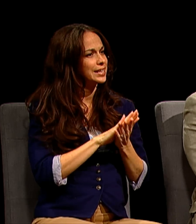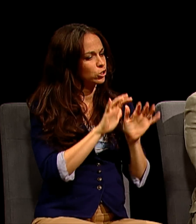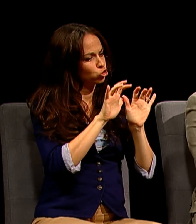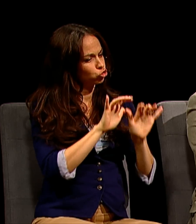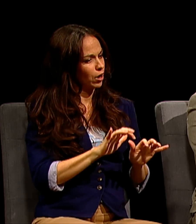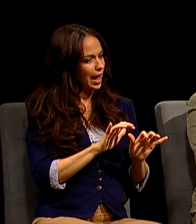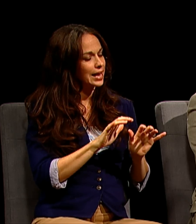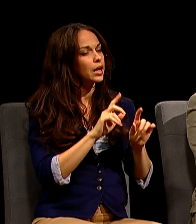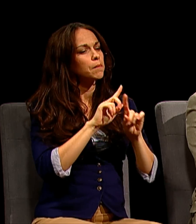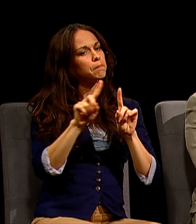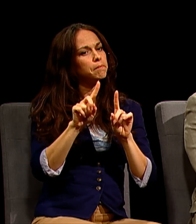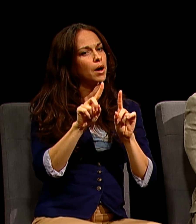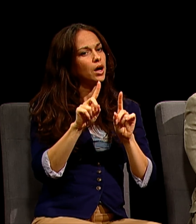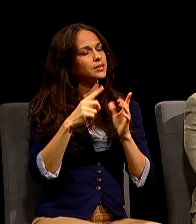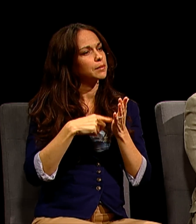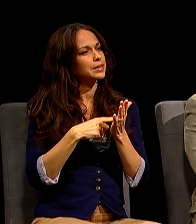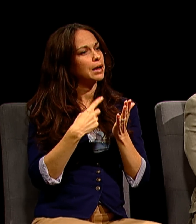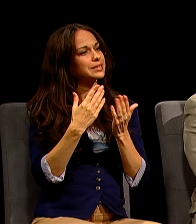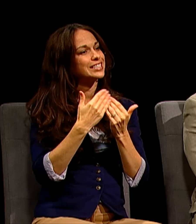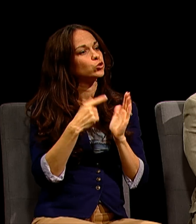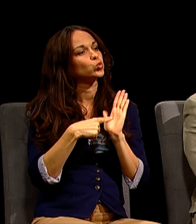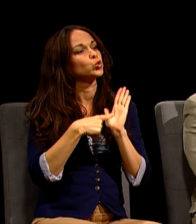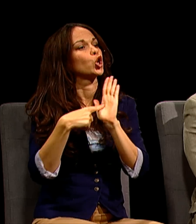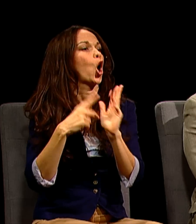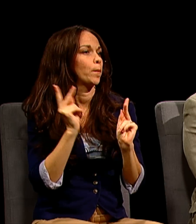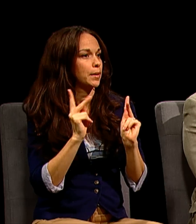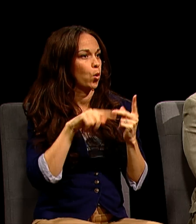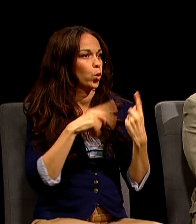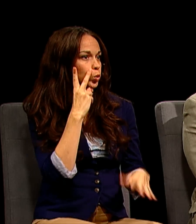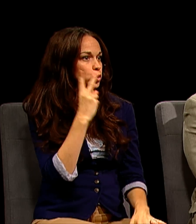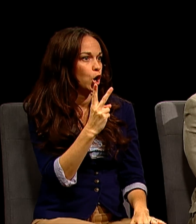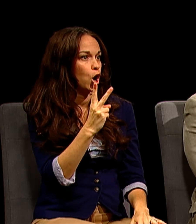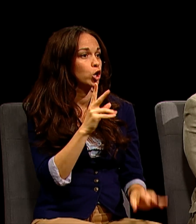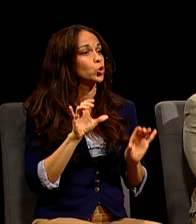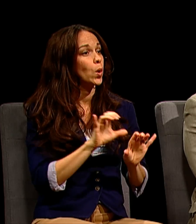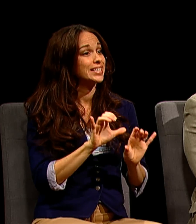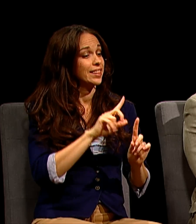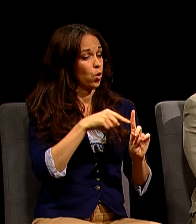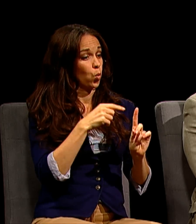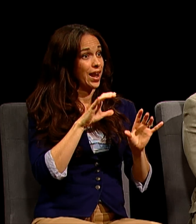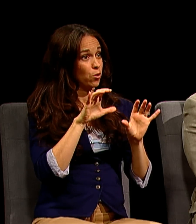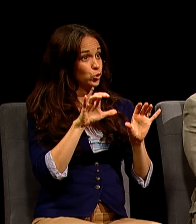where you just show people what you saw. I did them when I was just doing news reporting and now